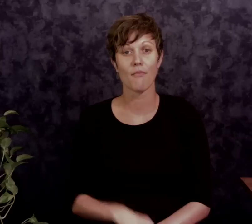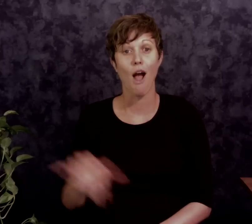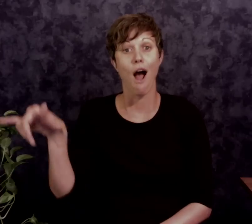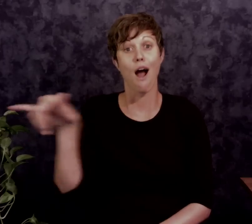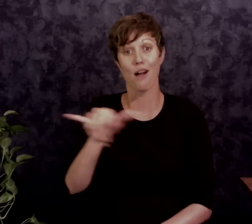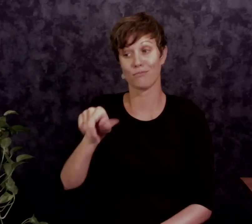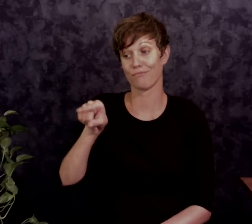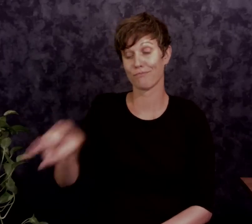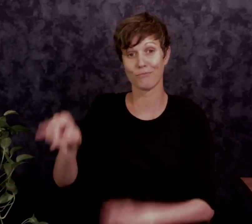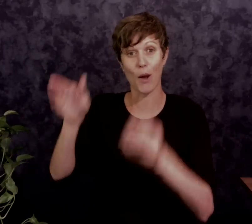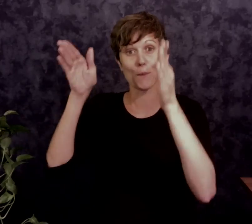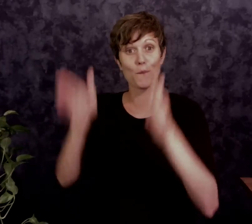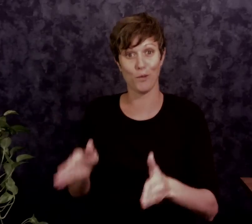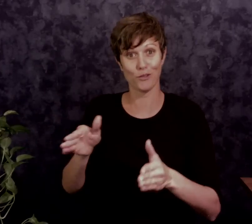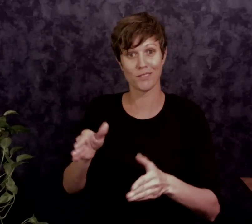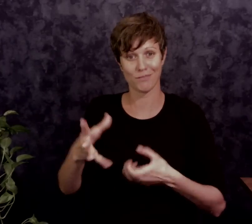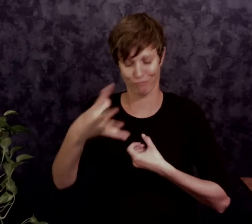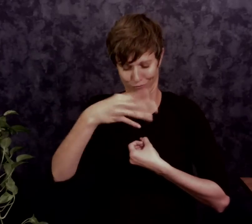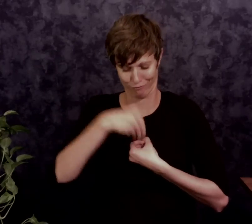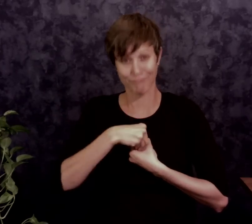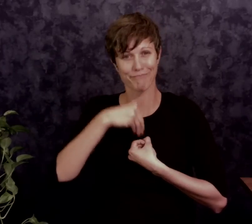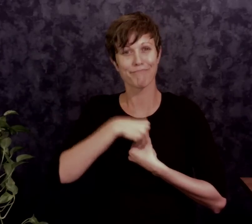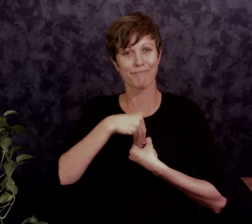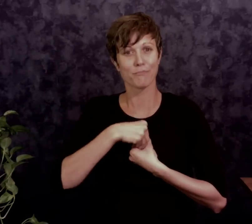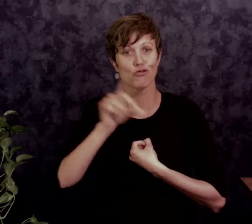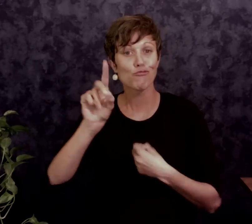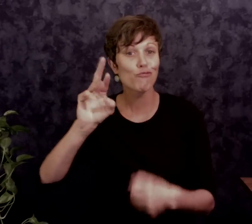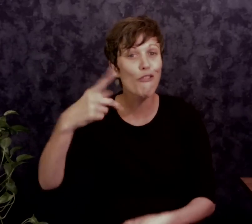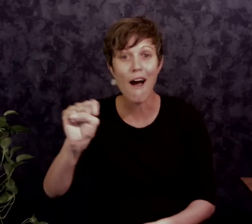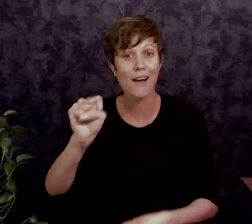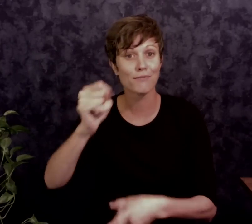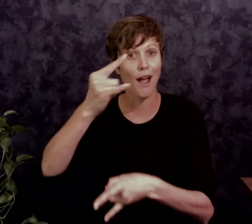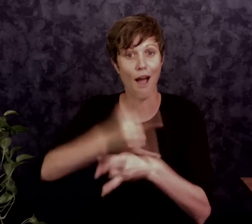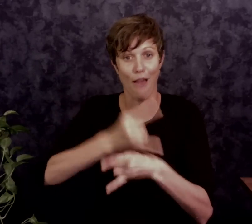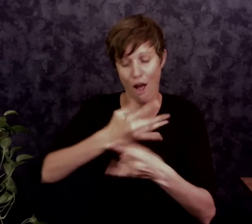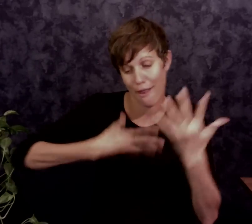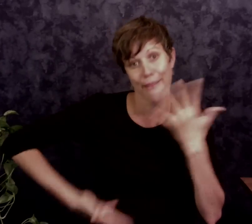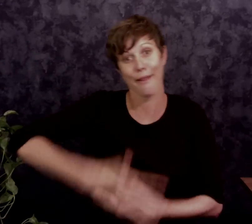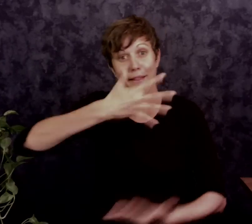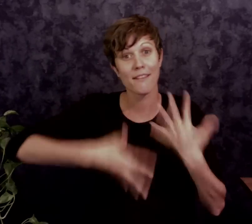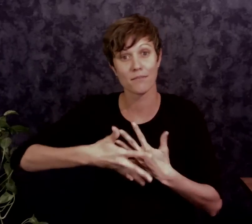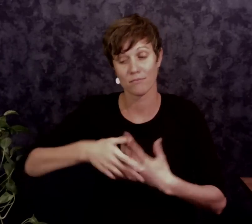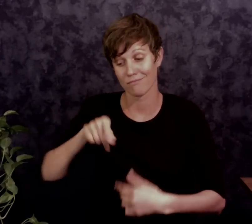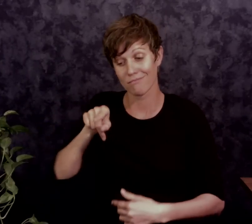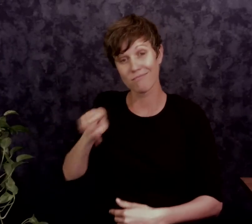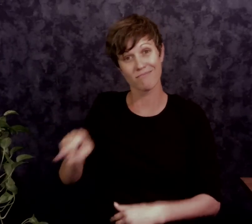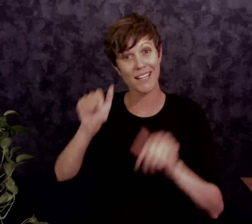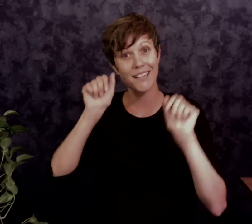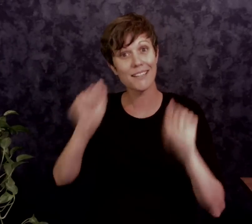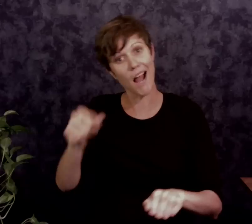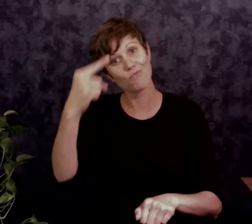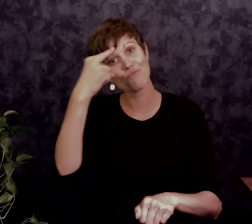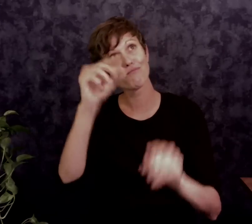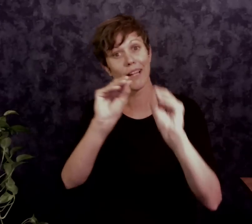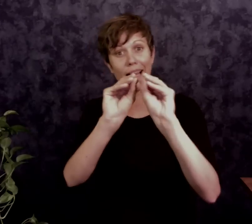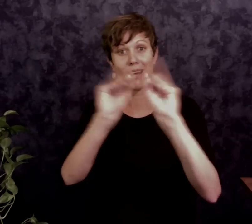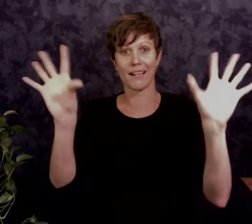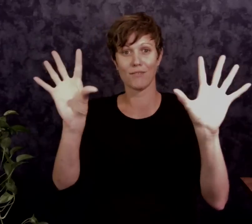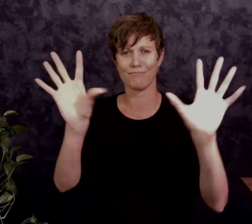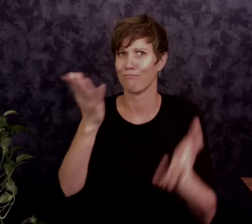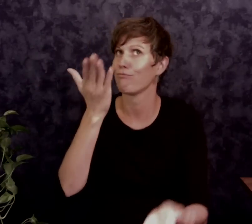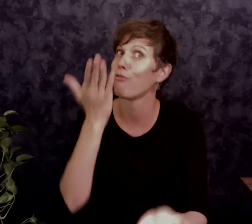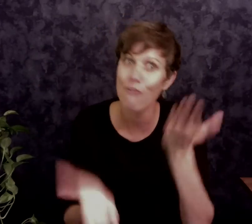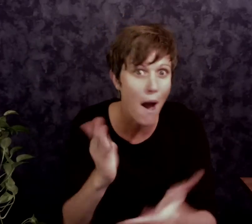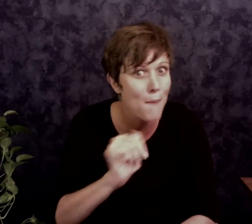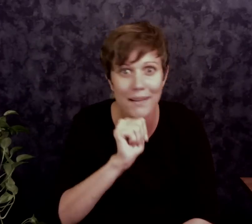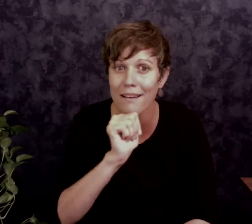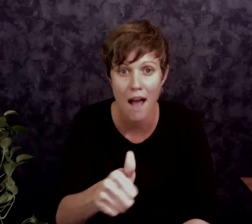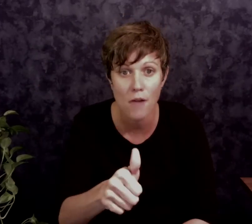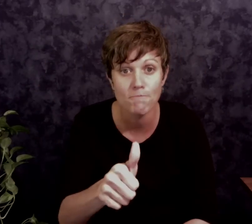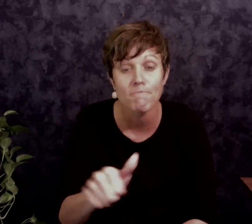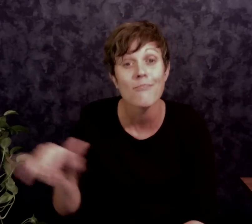Also, if a person has drugs or alcohol in their system, can they think clearly? Probably not.